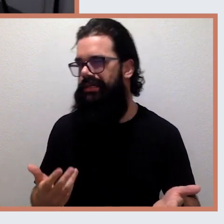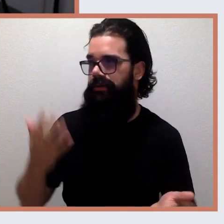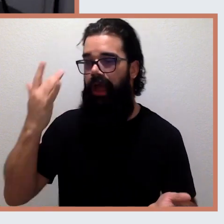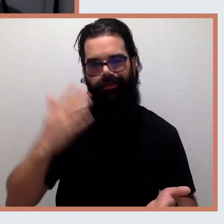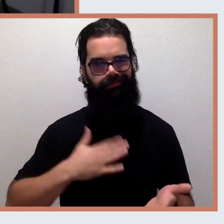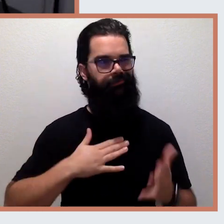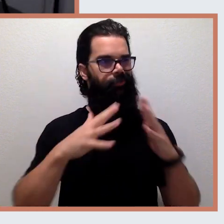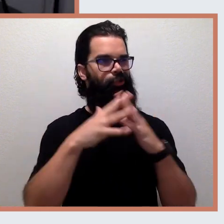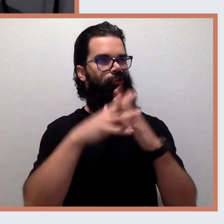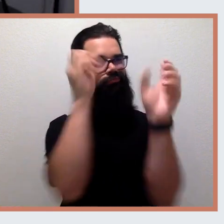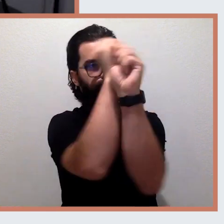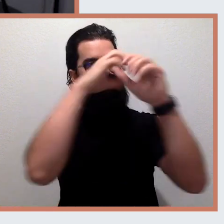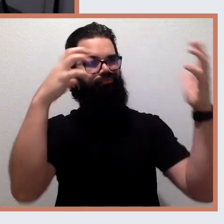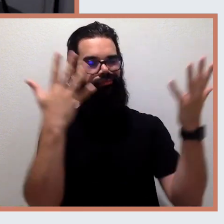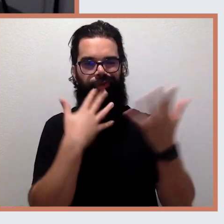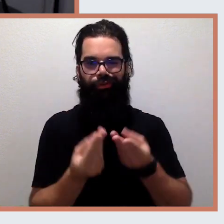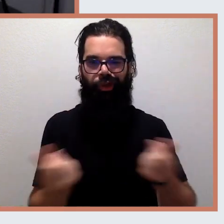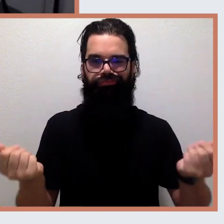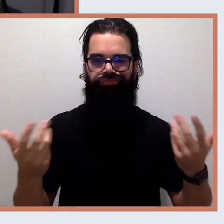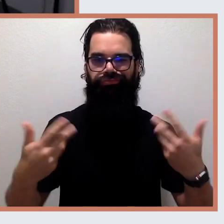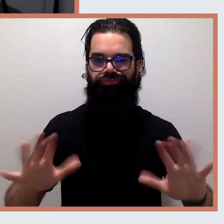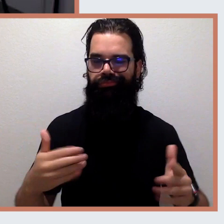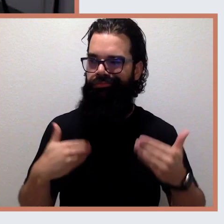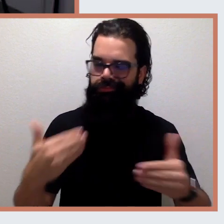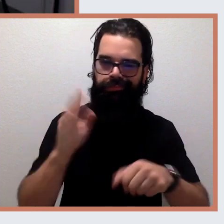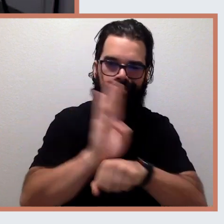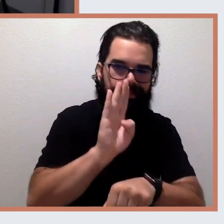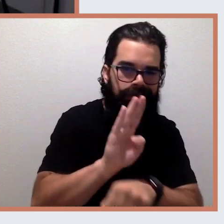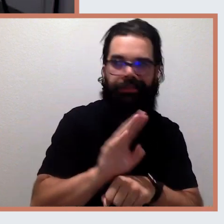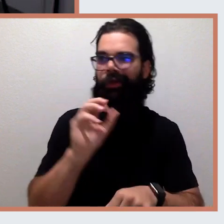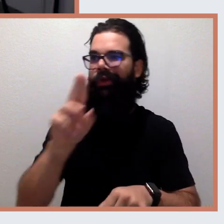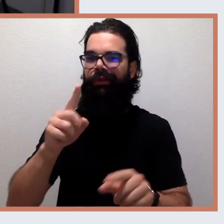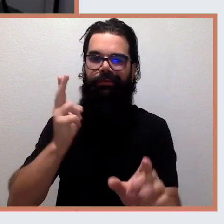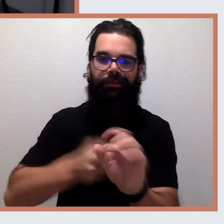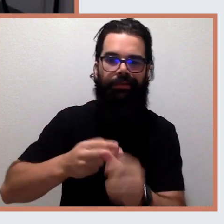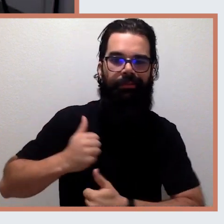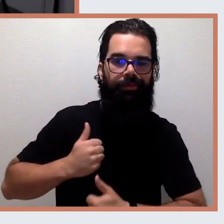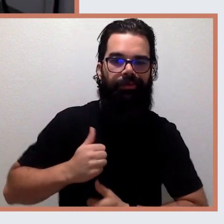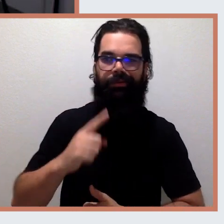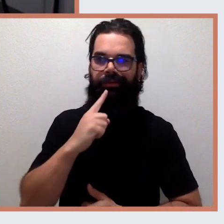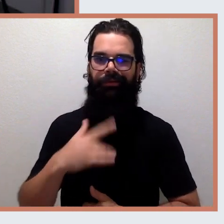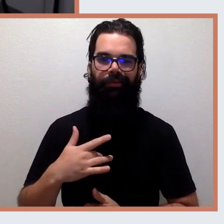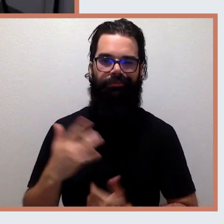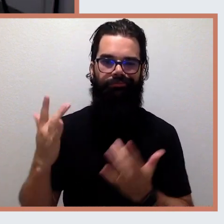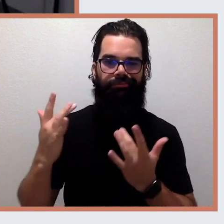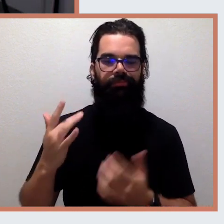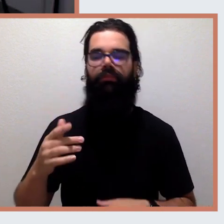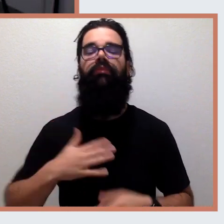But, no, you know, my football dreams are over. I'll just probably go do business or something. Like, meh, join the military. Like, meh, poor me, you know."